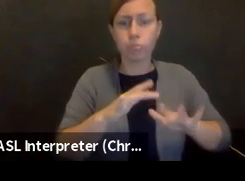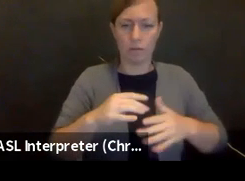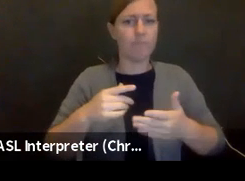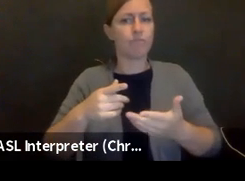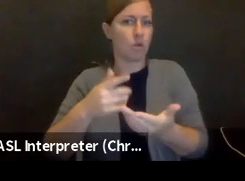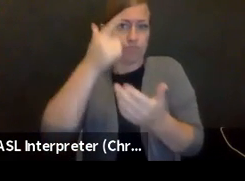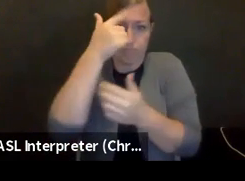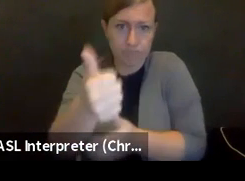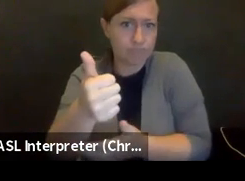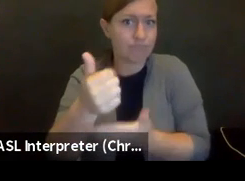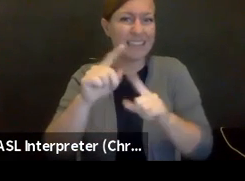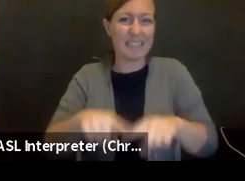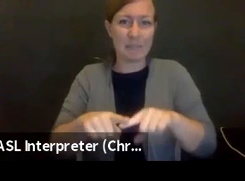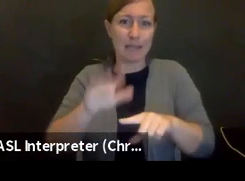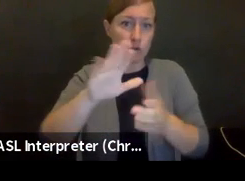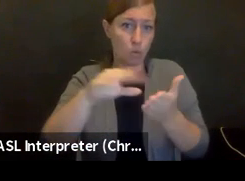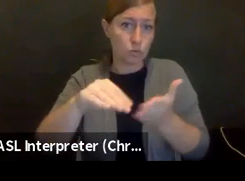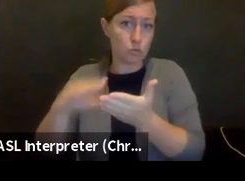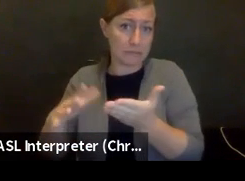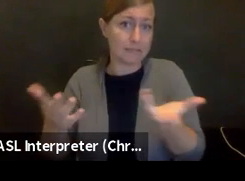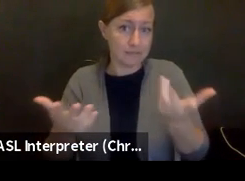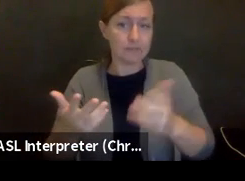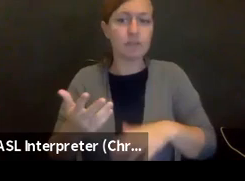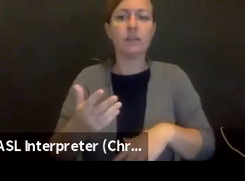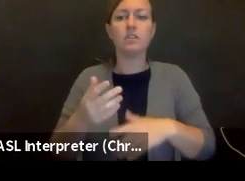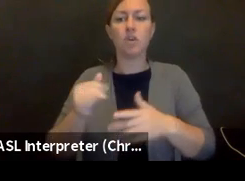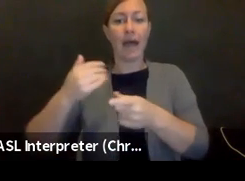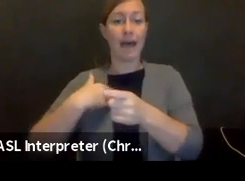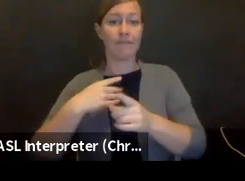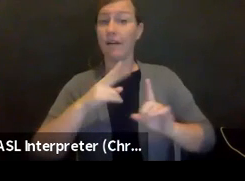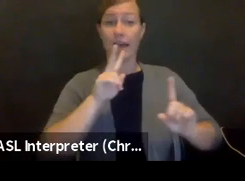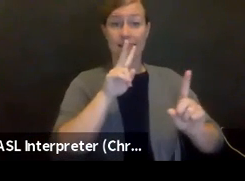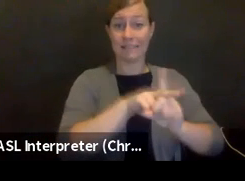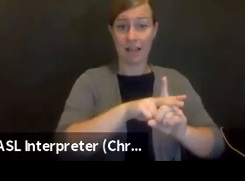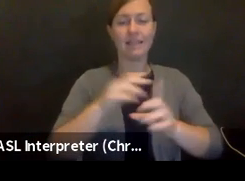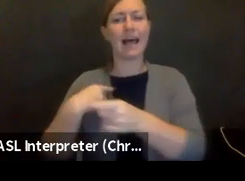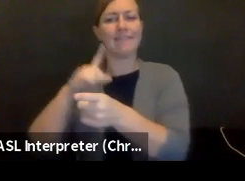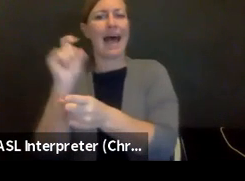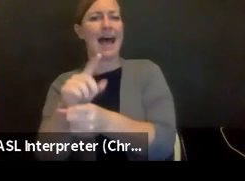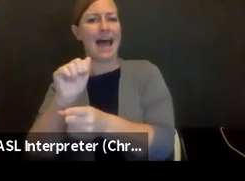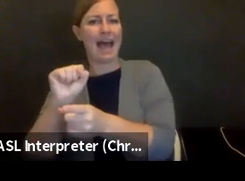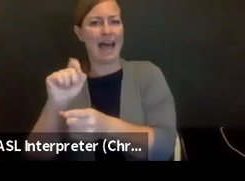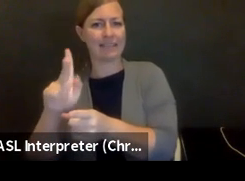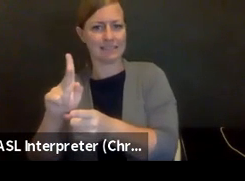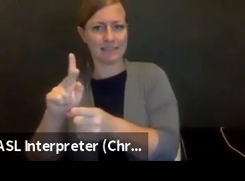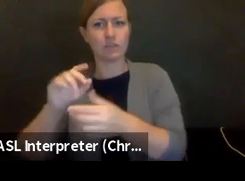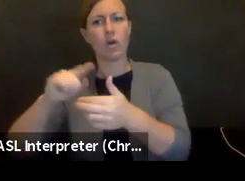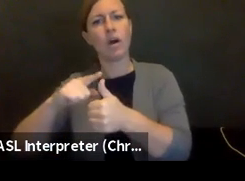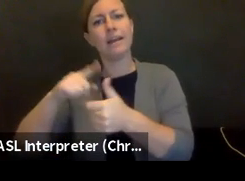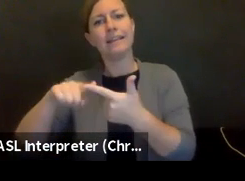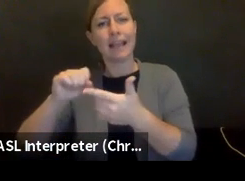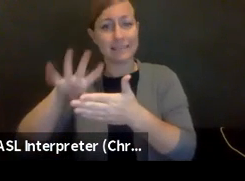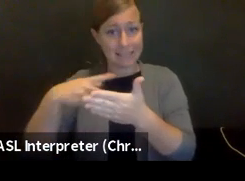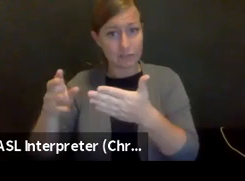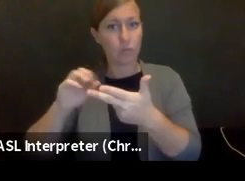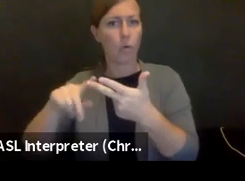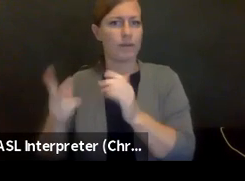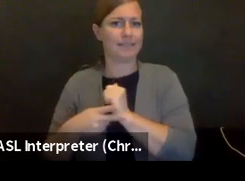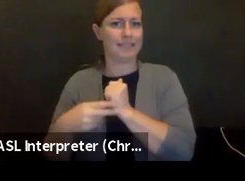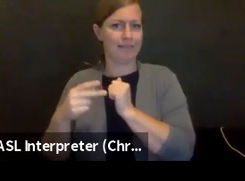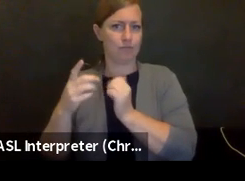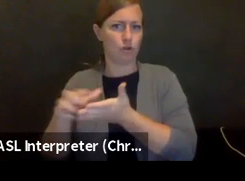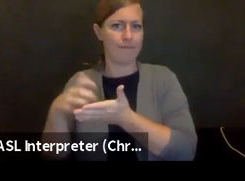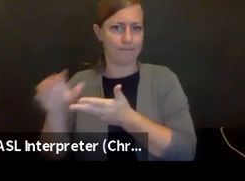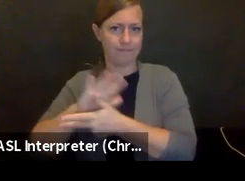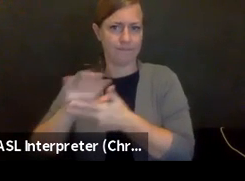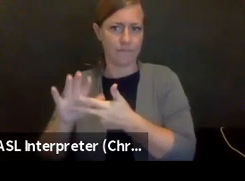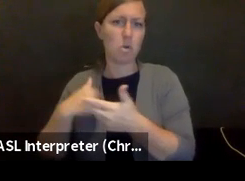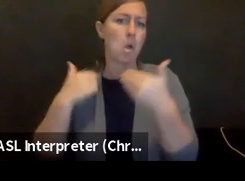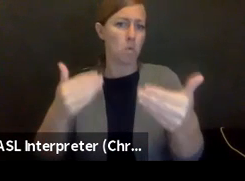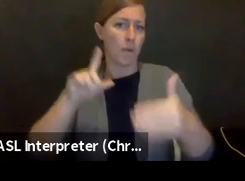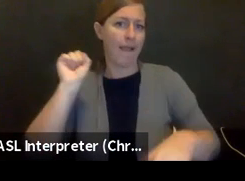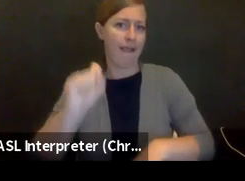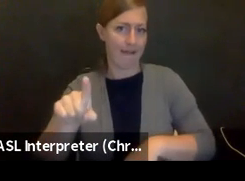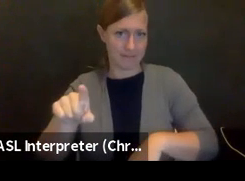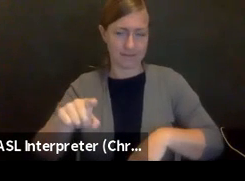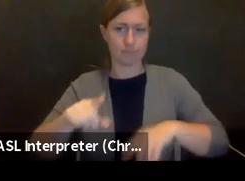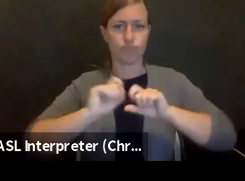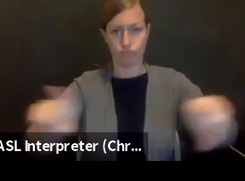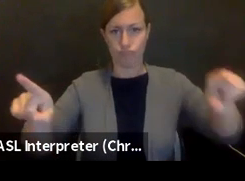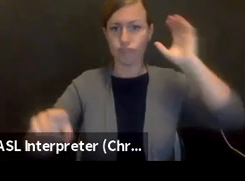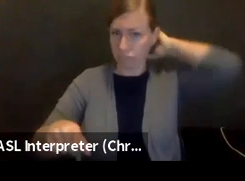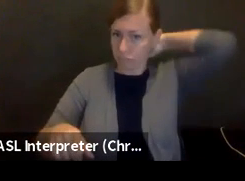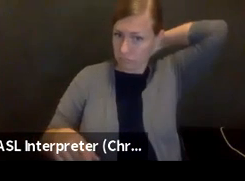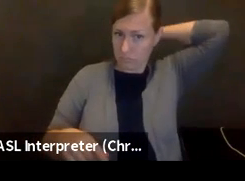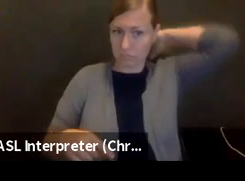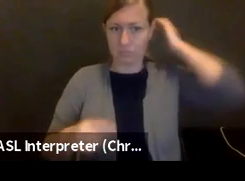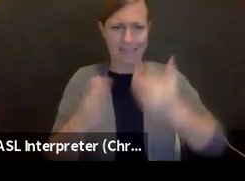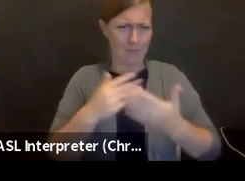Katherine Livick - ESD 112: Instead of an assigned button, I have an Ask button and I have the same option to pre-schedule or save as draft, if I'm not ready to launch it yet. But I'm going to go ahead and ask this question, even though I didn't put any instructions on there, which I do not recommend.